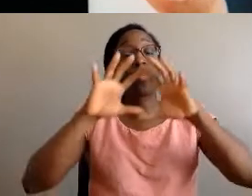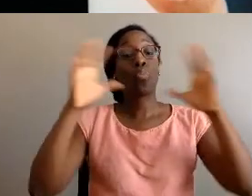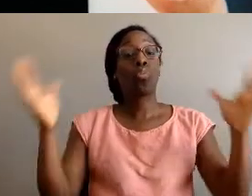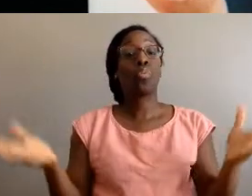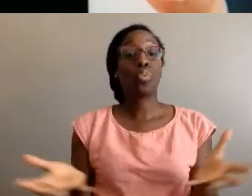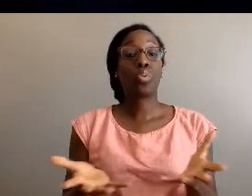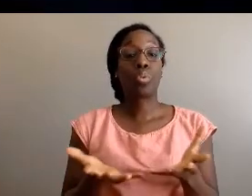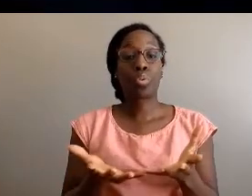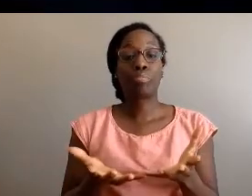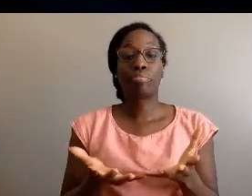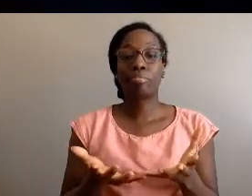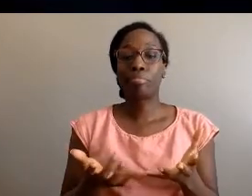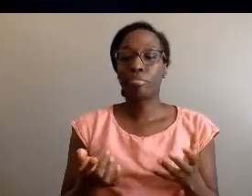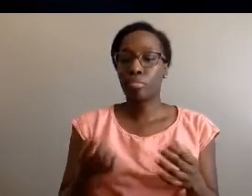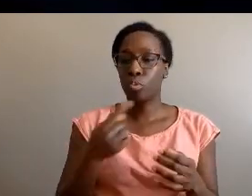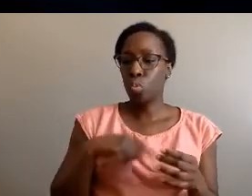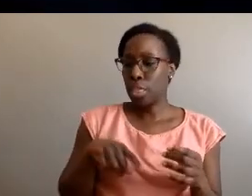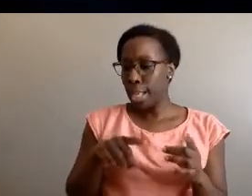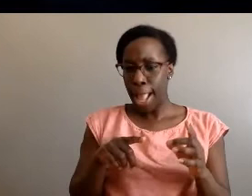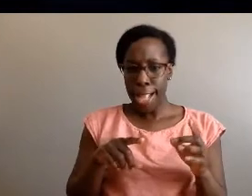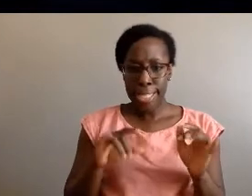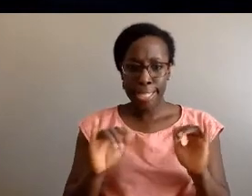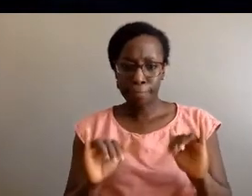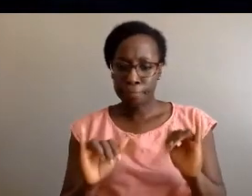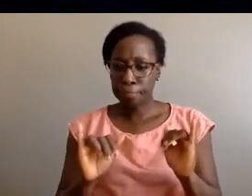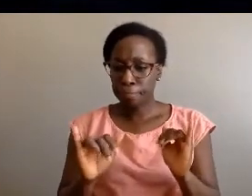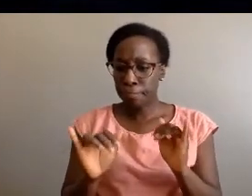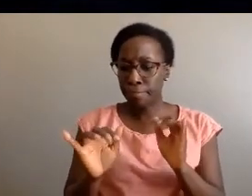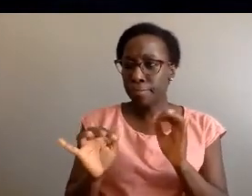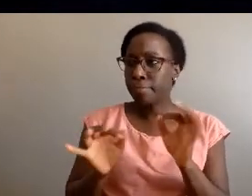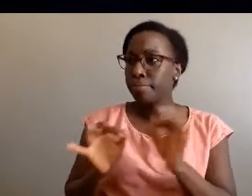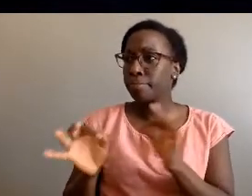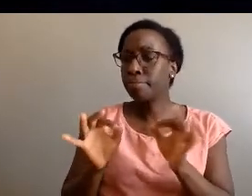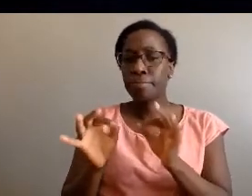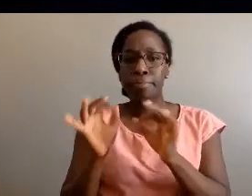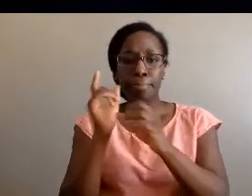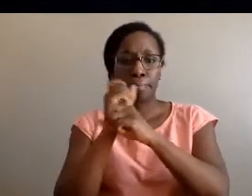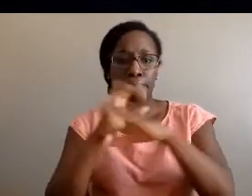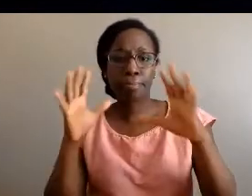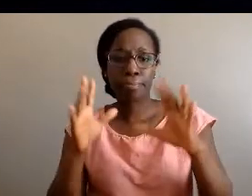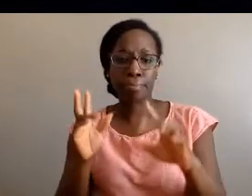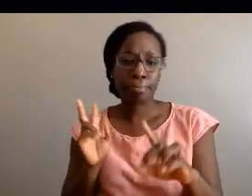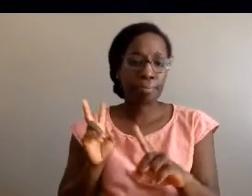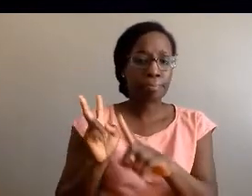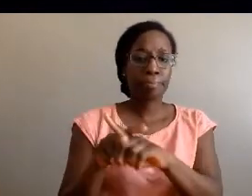thus the term multimodality. A very important concept in the multiliteracies pedagogy.